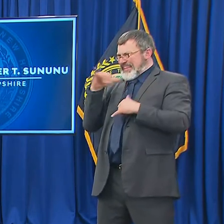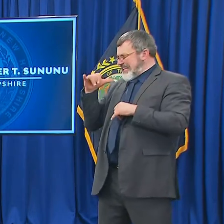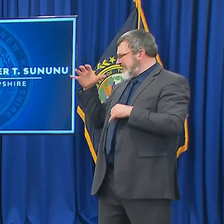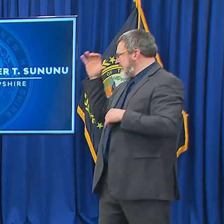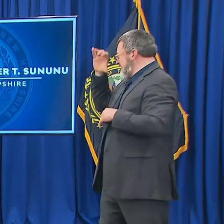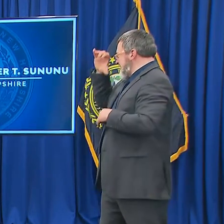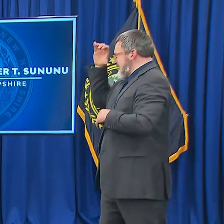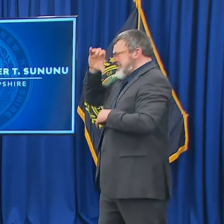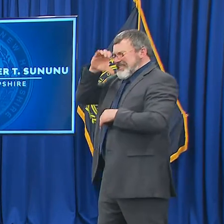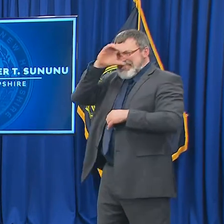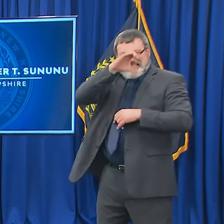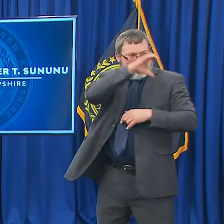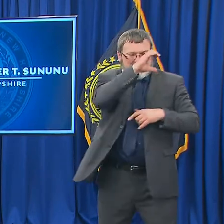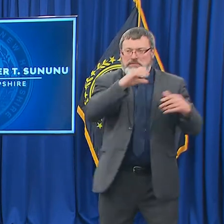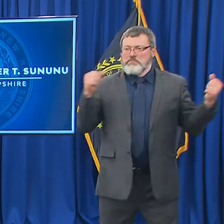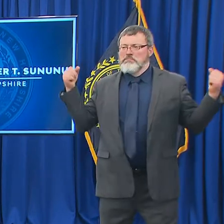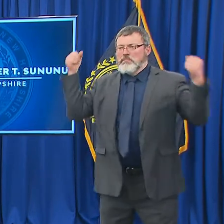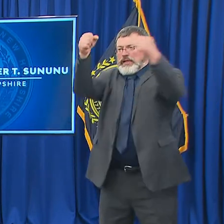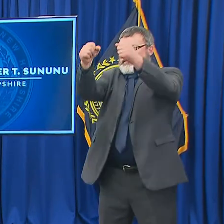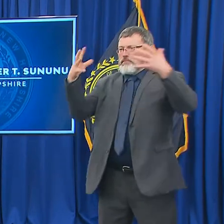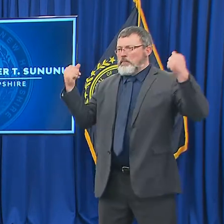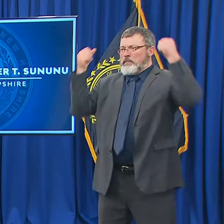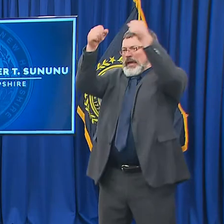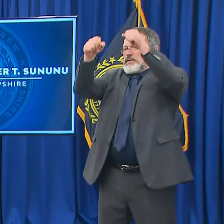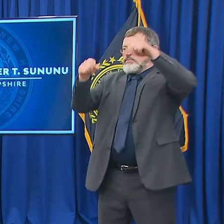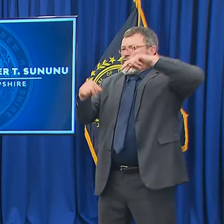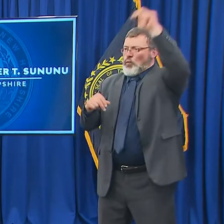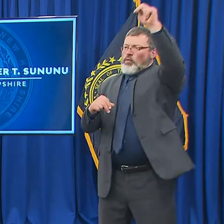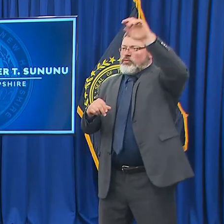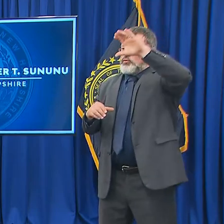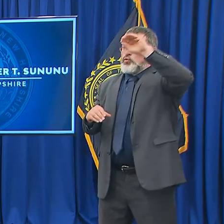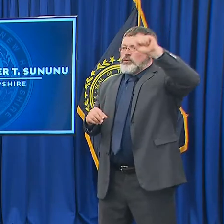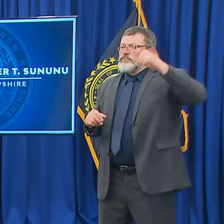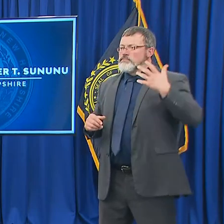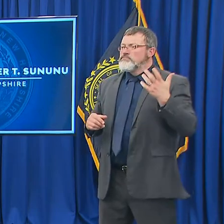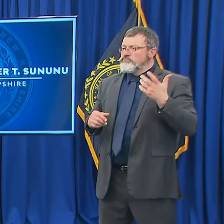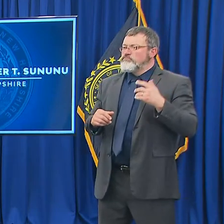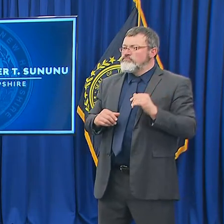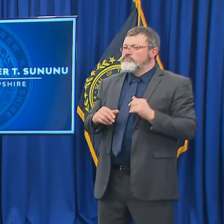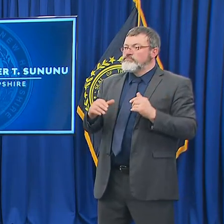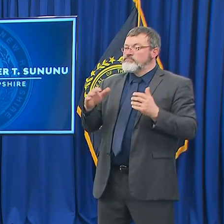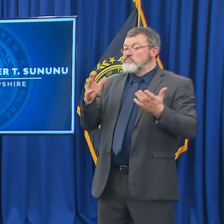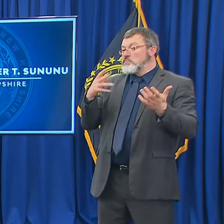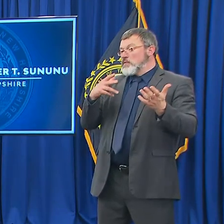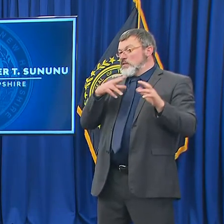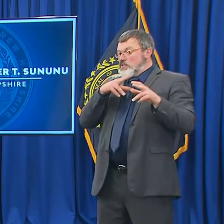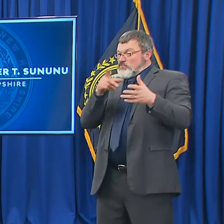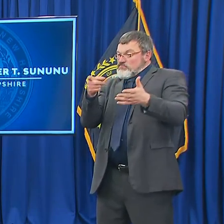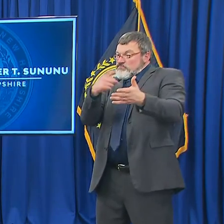And that's what we've traditionally seen across the state. We have requested additional help from FEMA